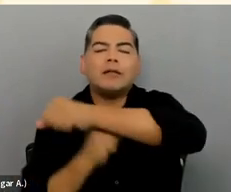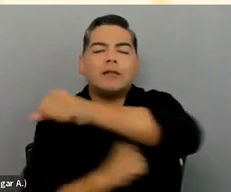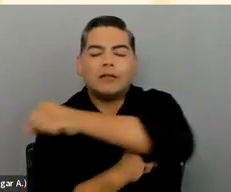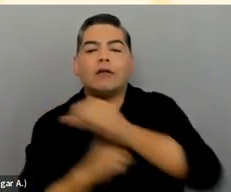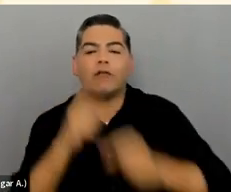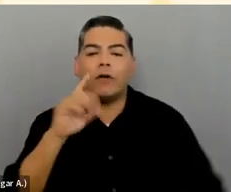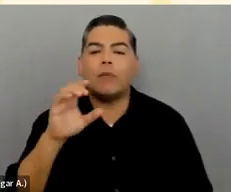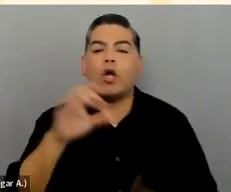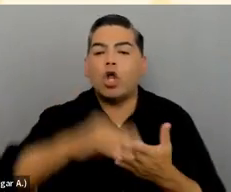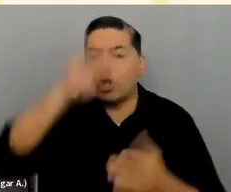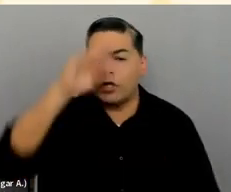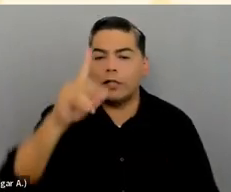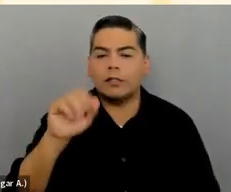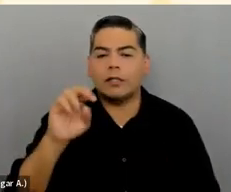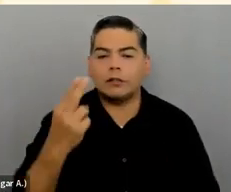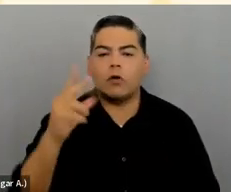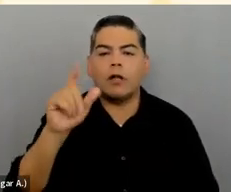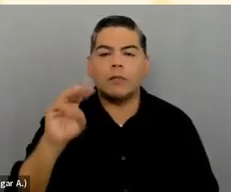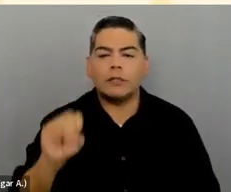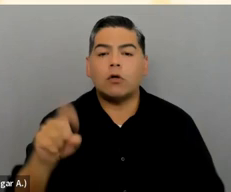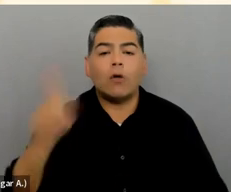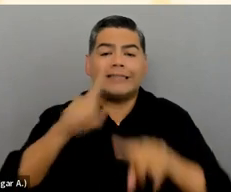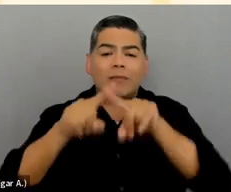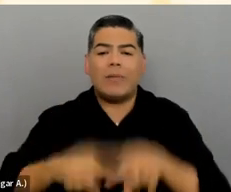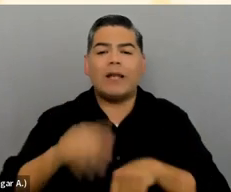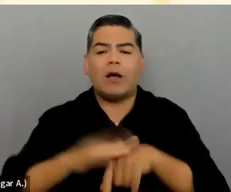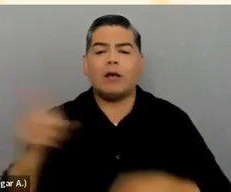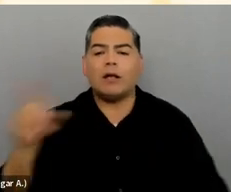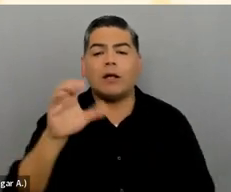Or is it just dependent on the content? Ooh.